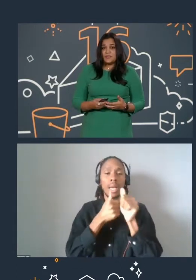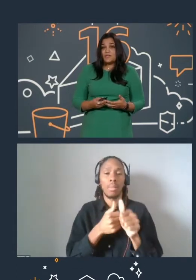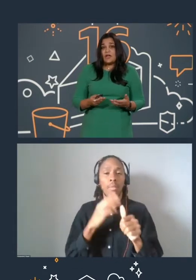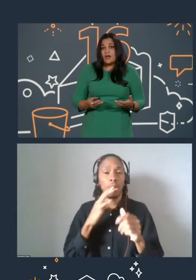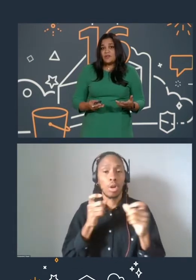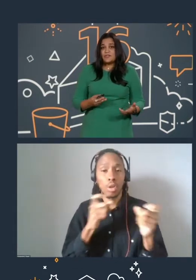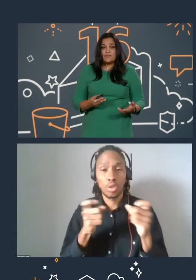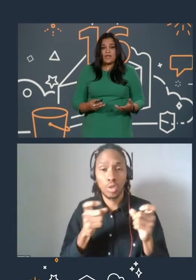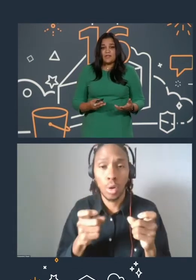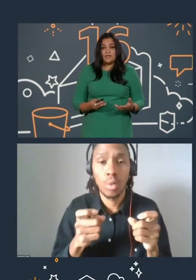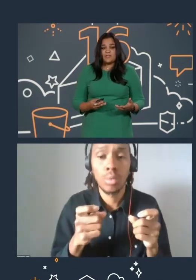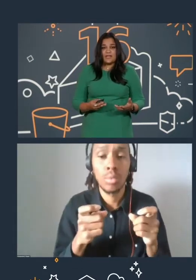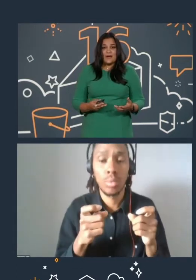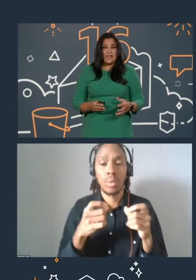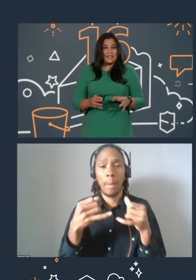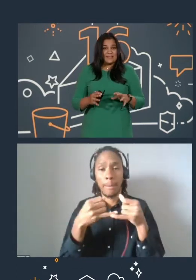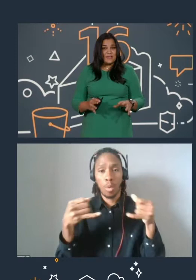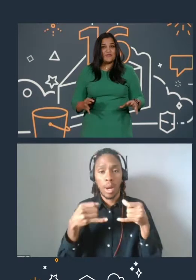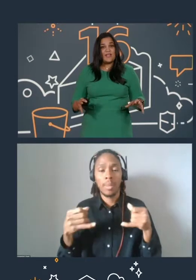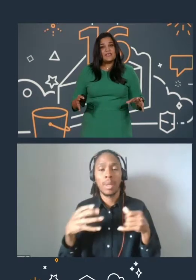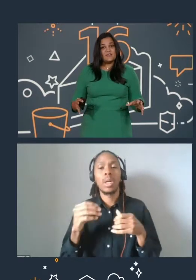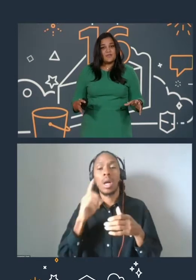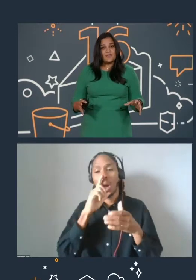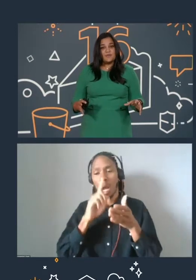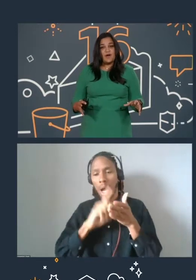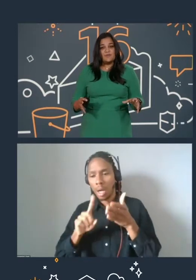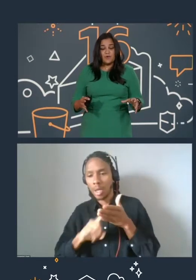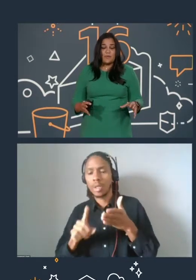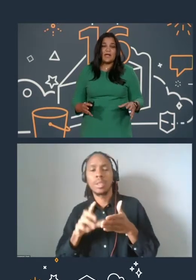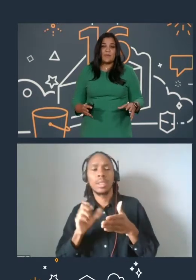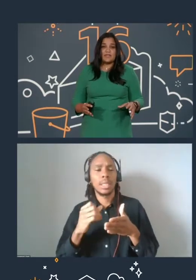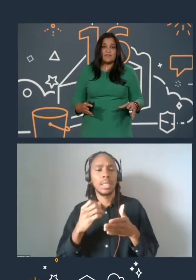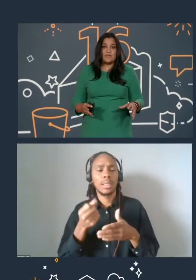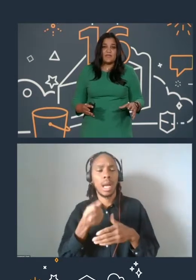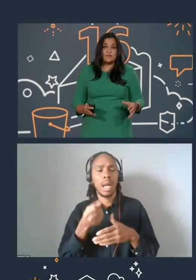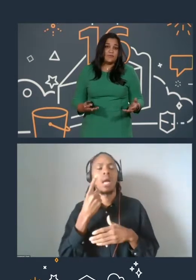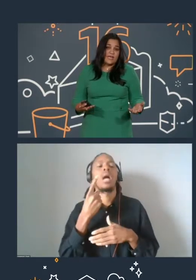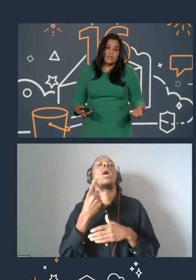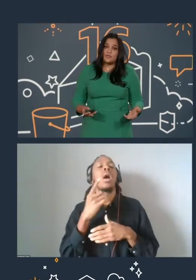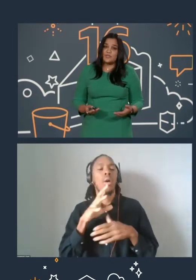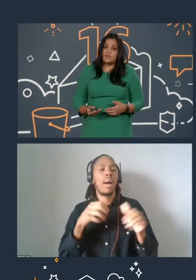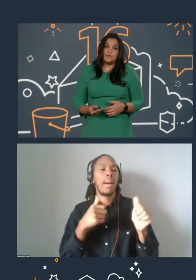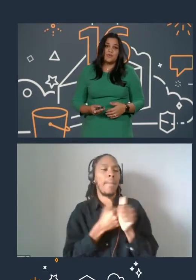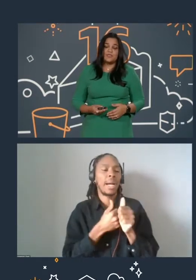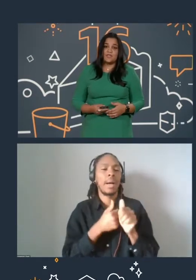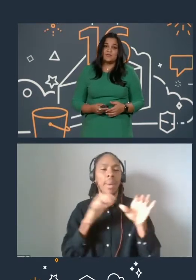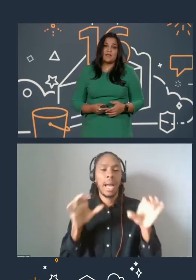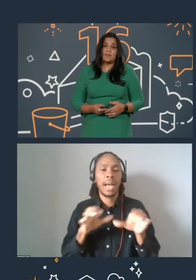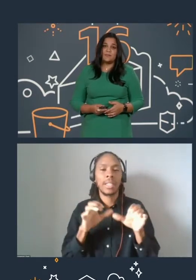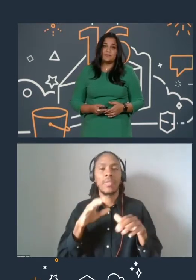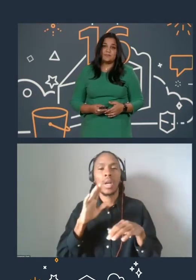so that auditors and regulators can now get a centralized view of your backup activity through dashboards and reports that you set up.